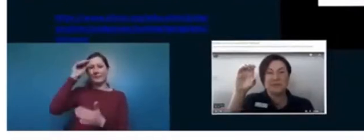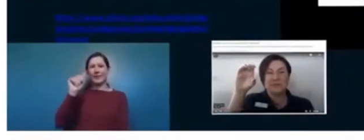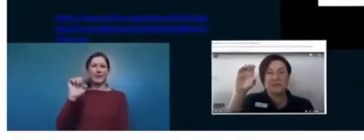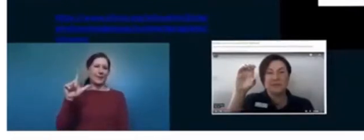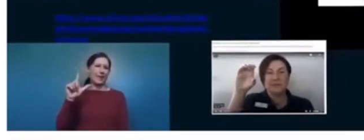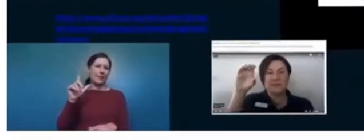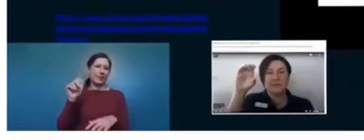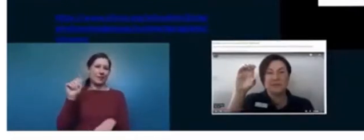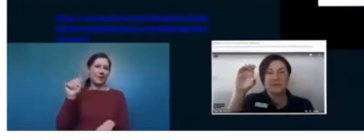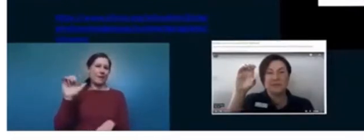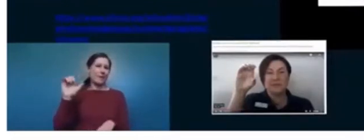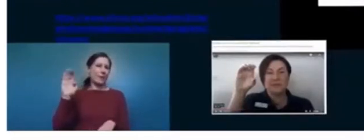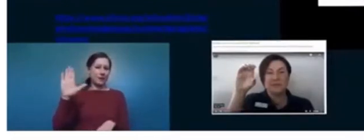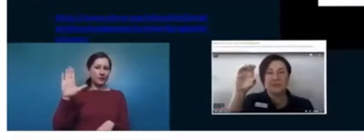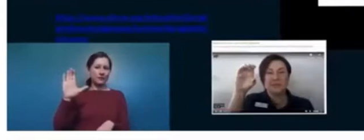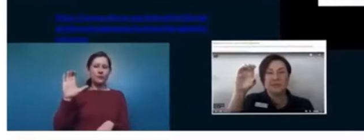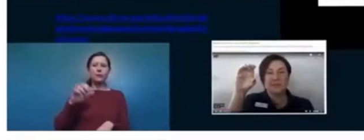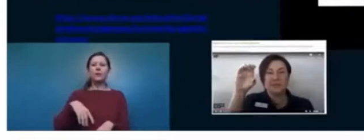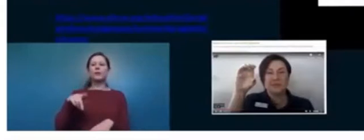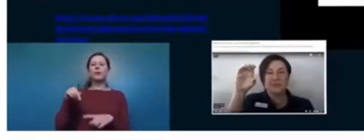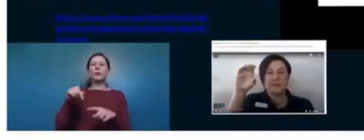A parent typed this in right towards the end of the program.